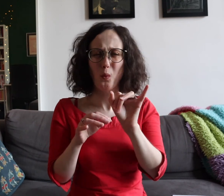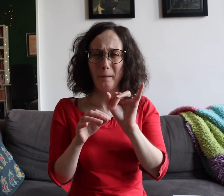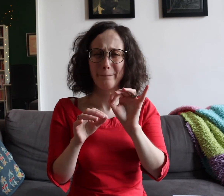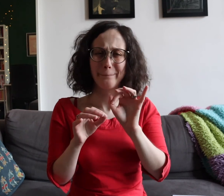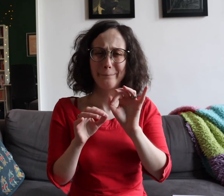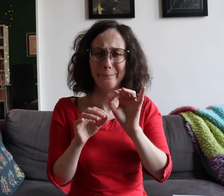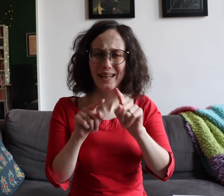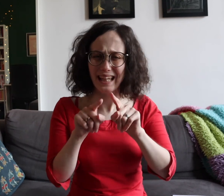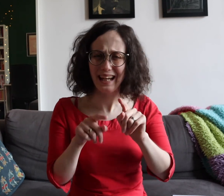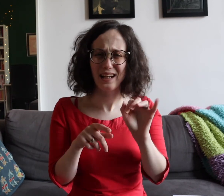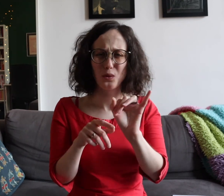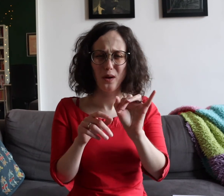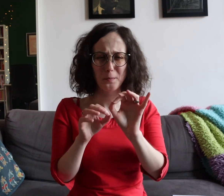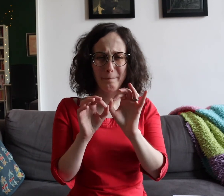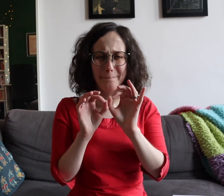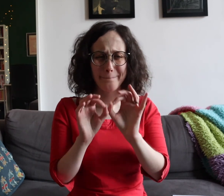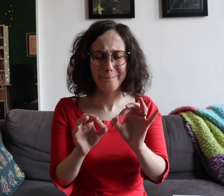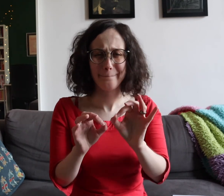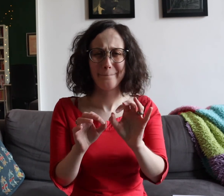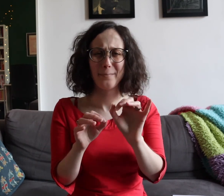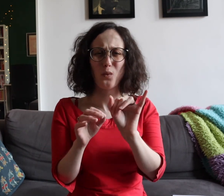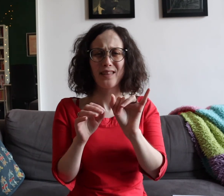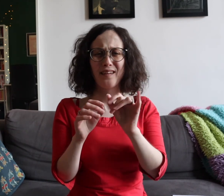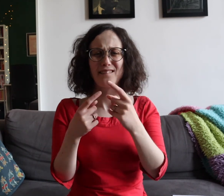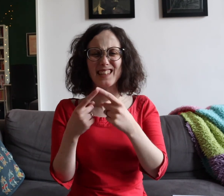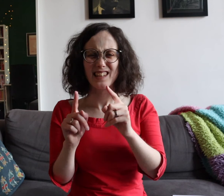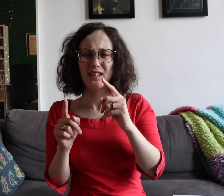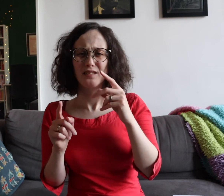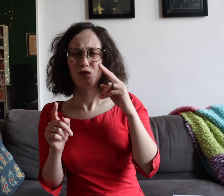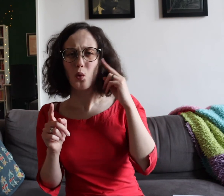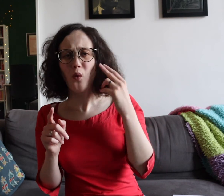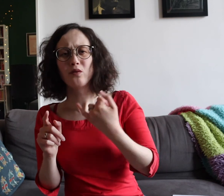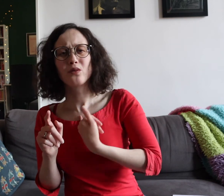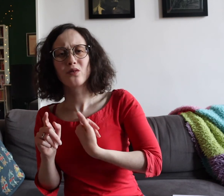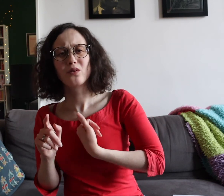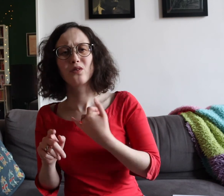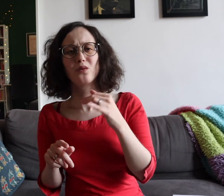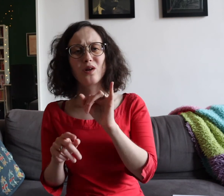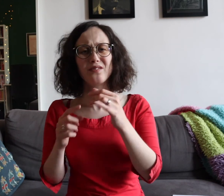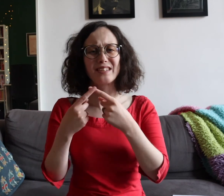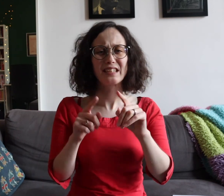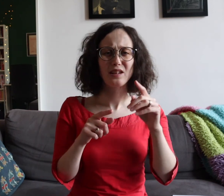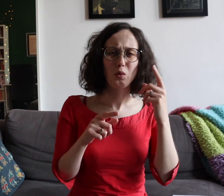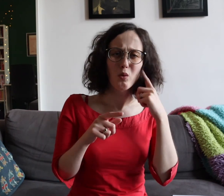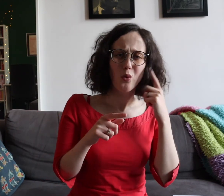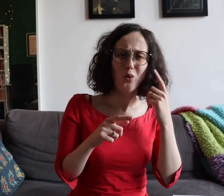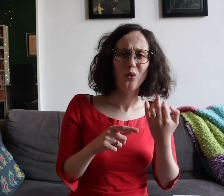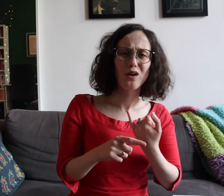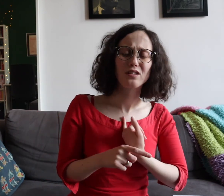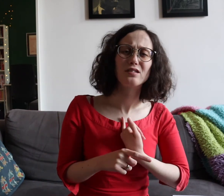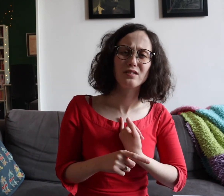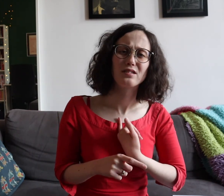What does this mean exactly, how does it differ from a deaf or hearing identity?